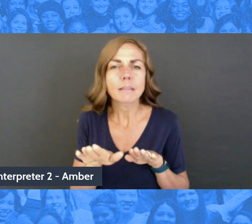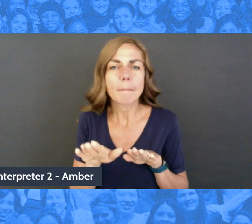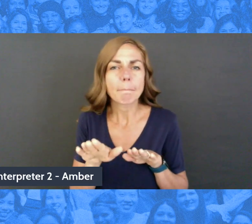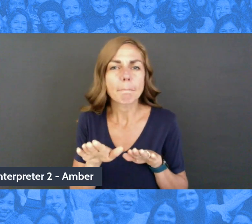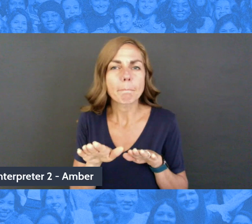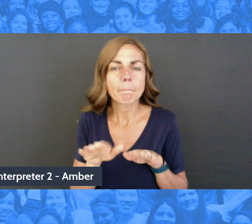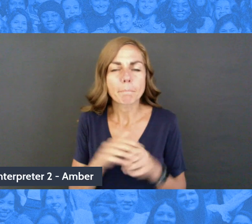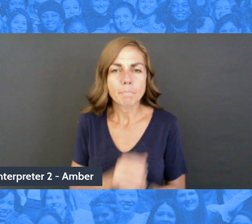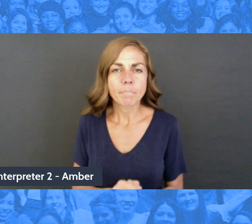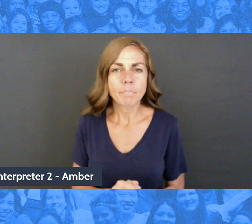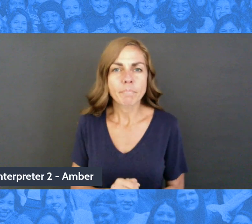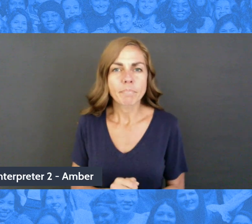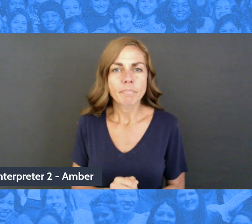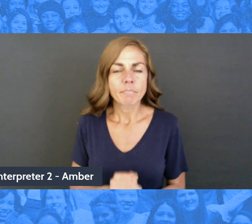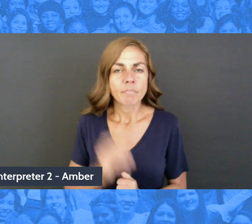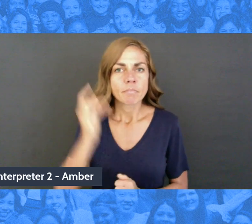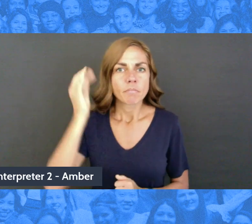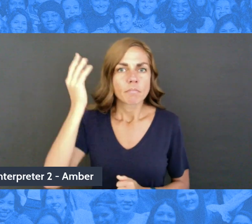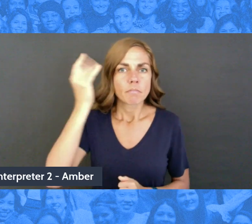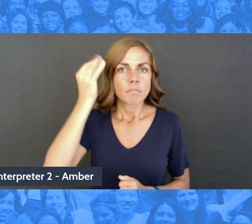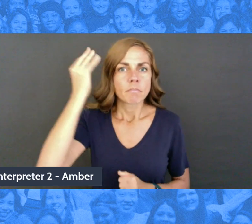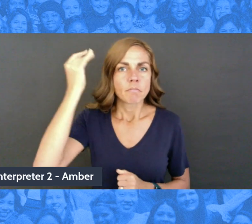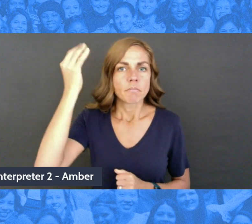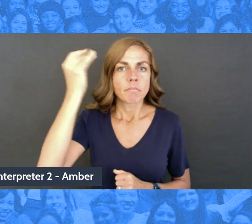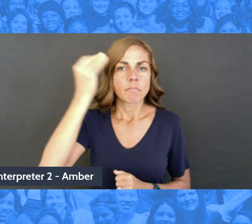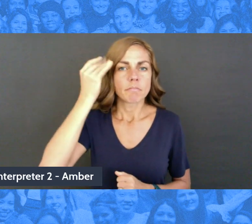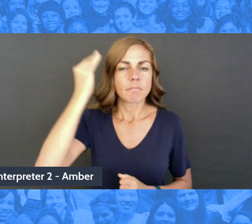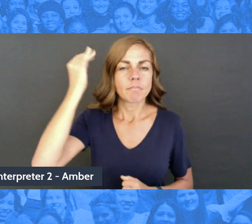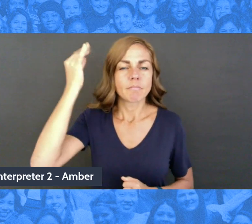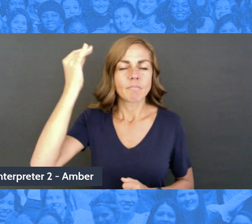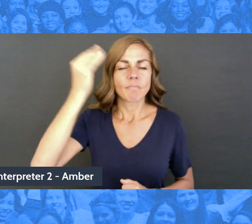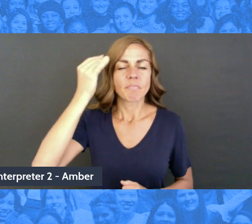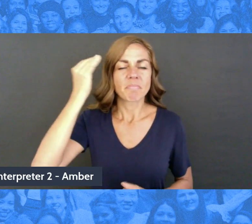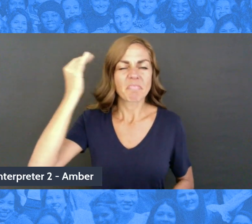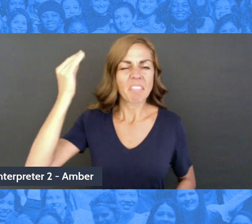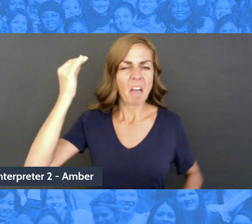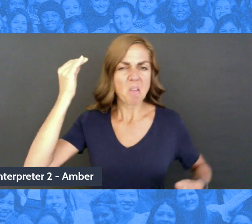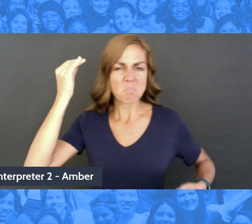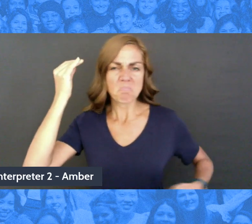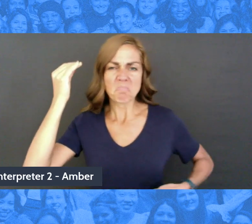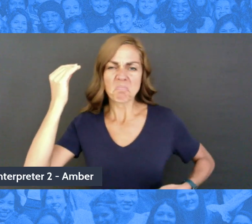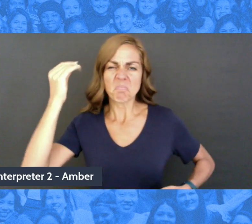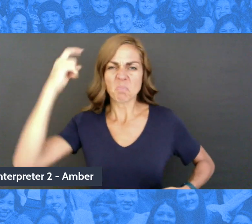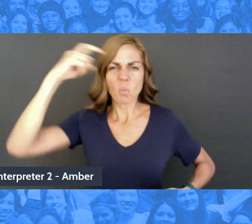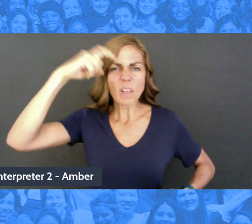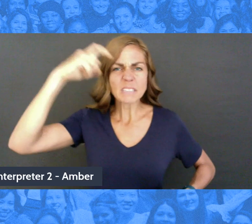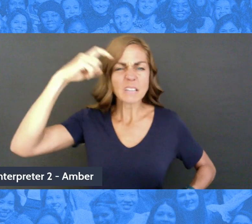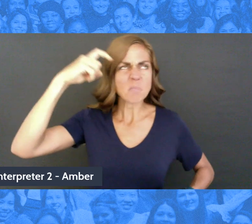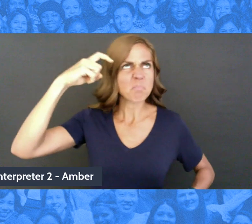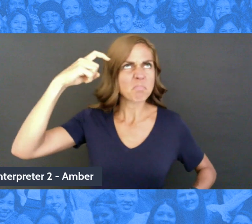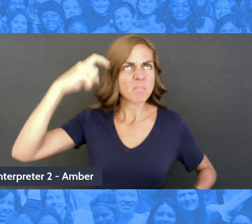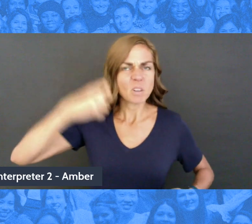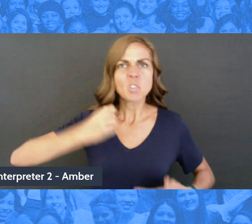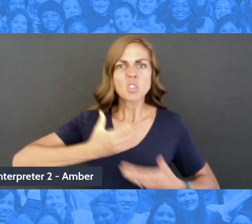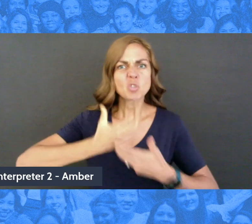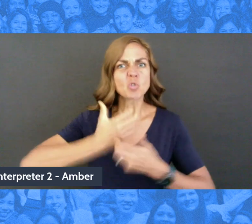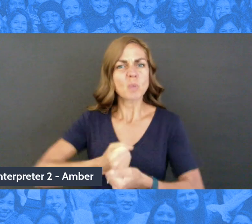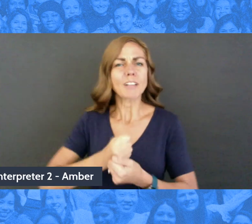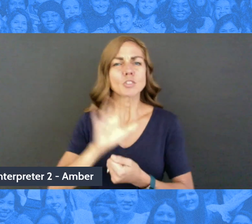And just let that inner wisdom be loud in this moment. Trust that voice of intuition.